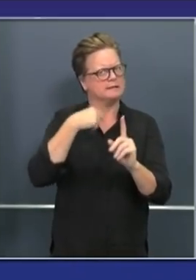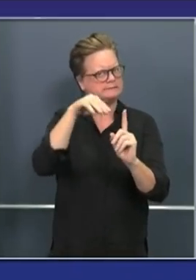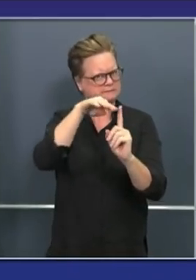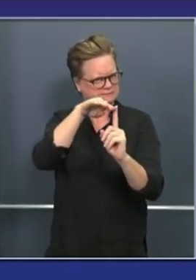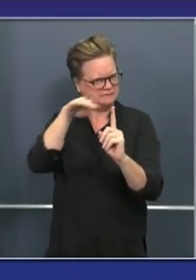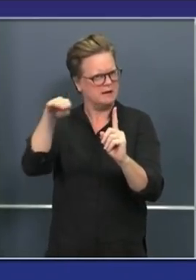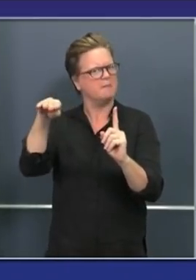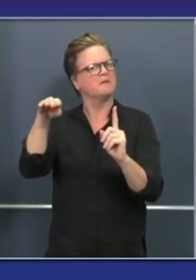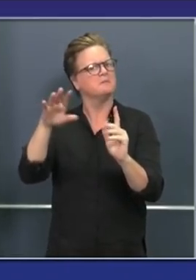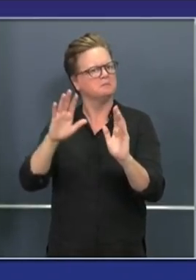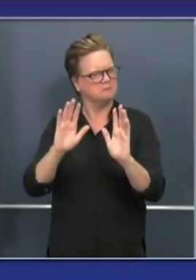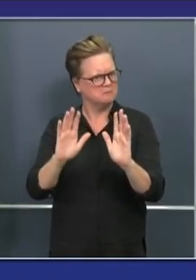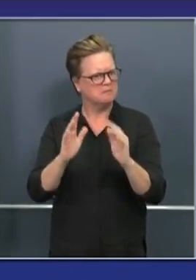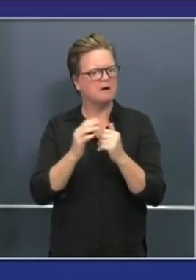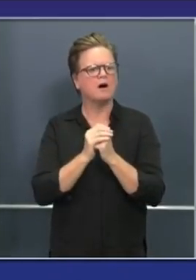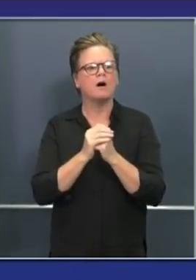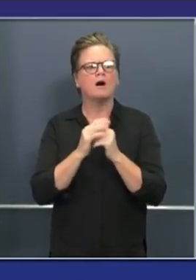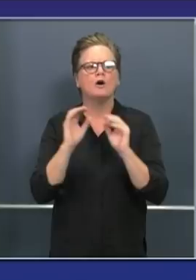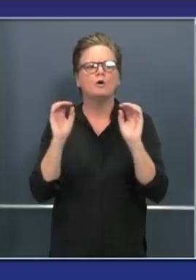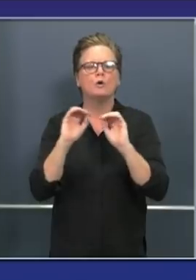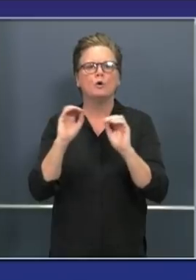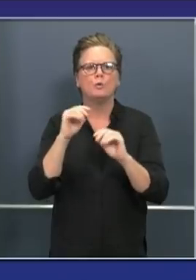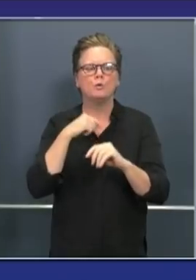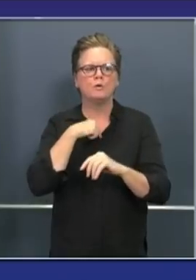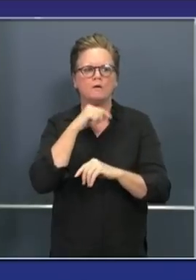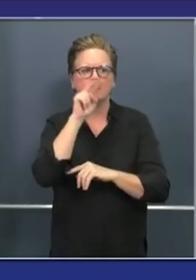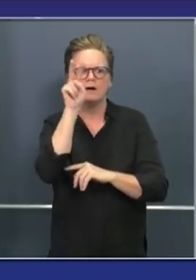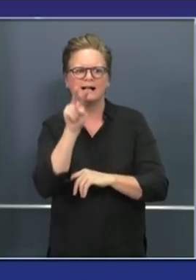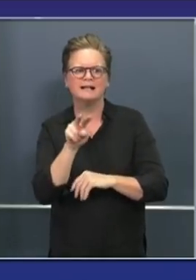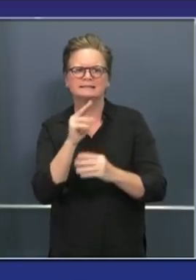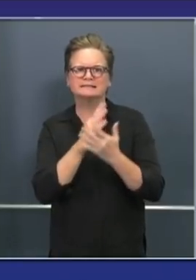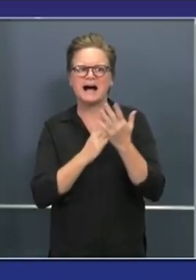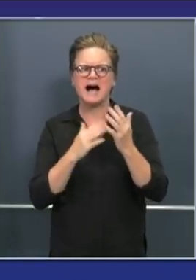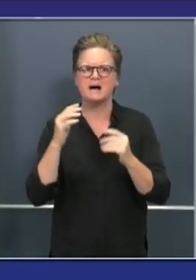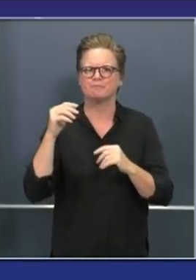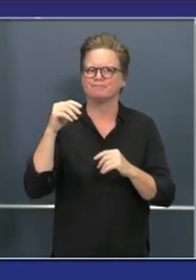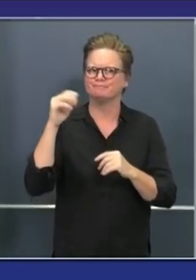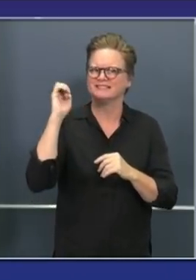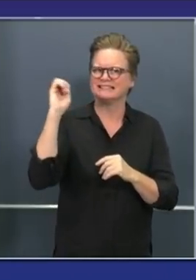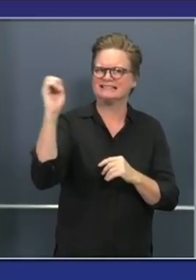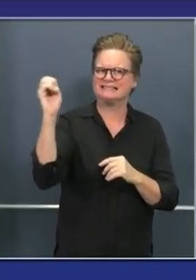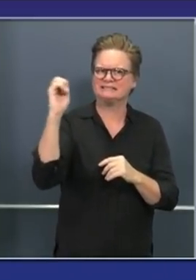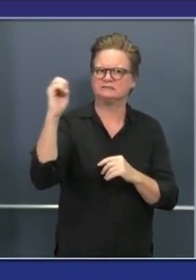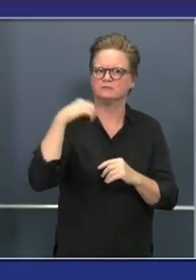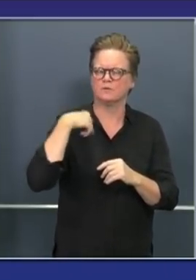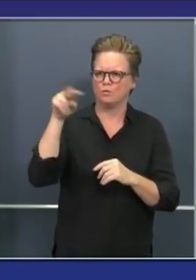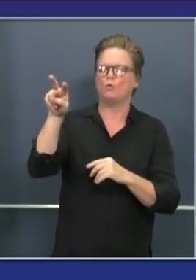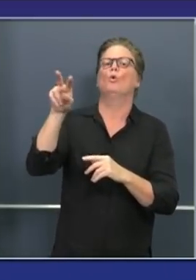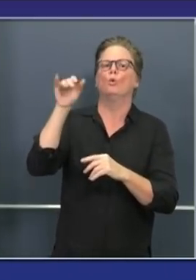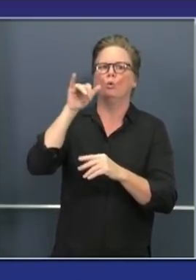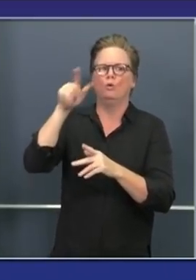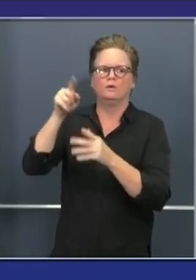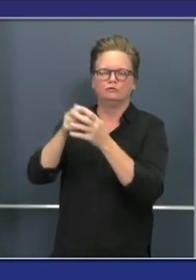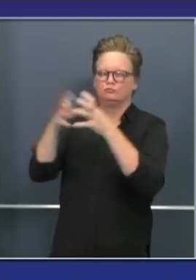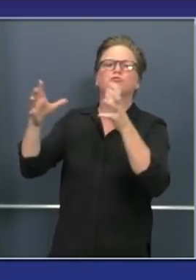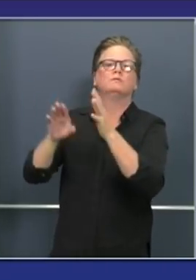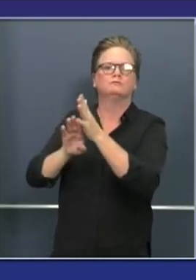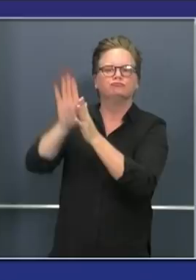WE HAVE A STATE THAT IS HOLDING STRONG IN TERMS OF STABILITY IN CASE RATES. WE DIDN'T EXPERIENCE THE GREAT SPIKES AS A NUMBER OF EAST